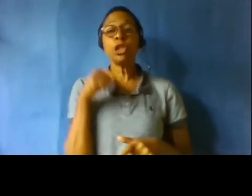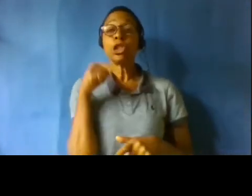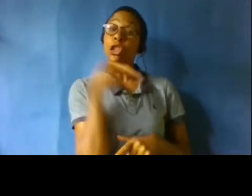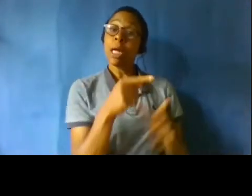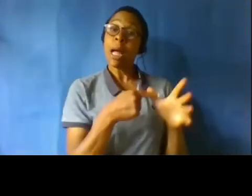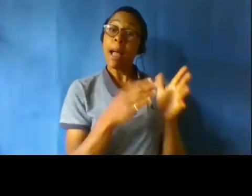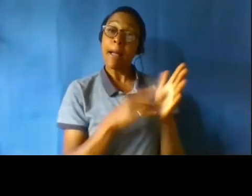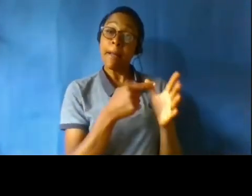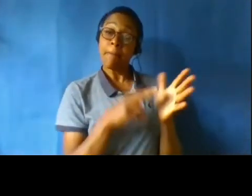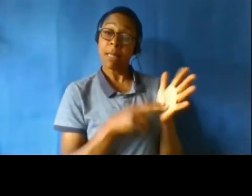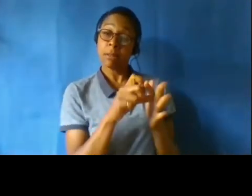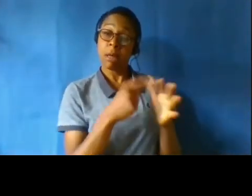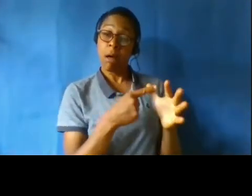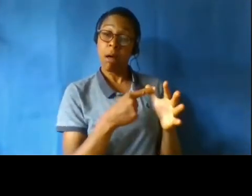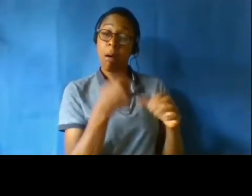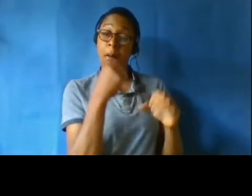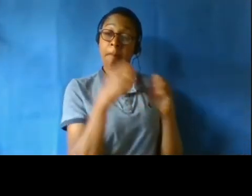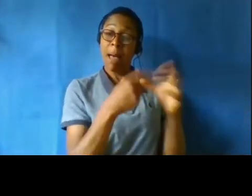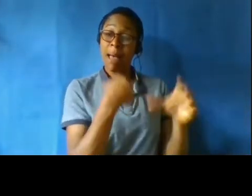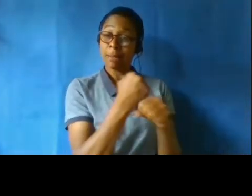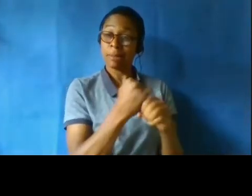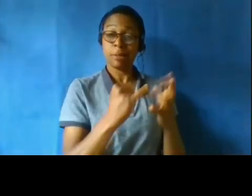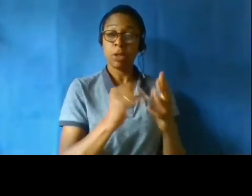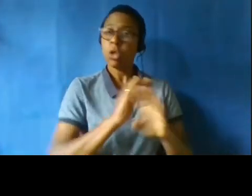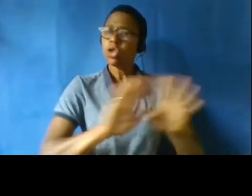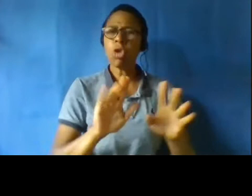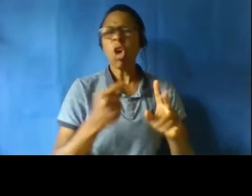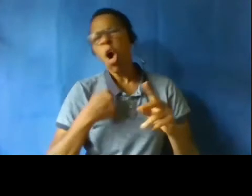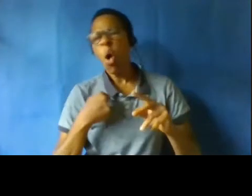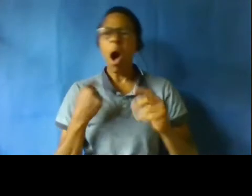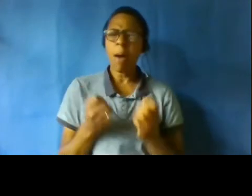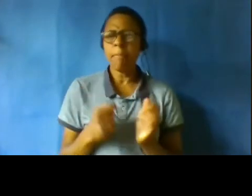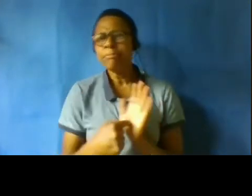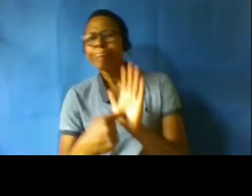exploration of autism to sanitize it into something safe and familiar it